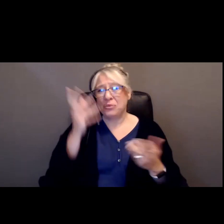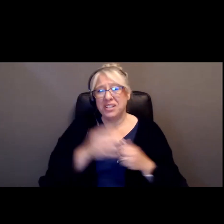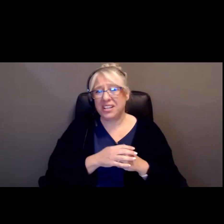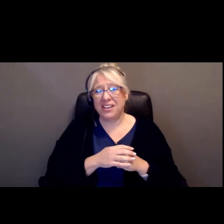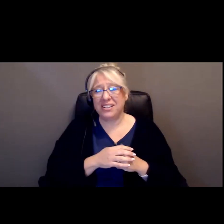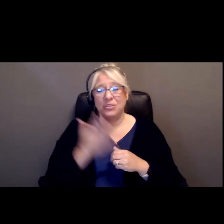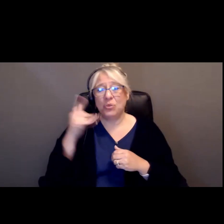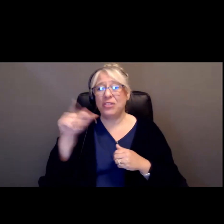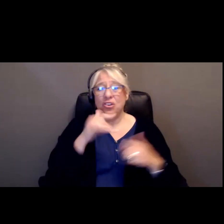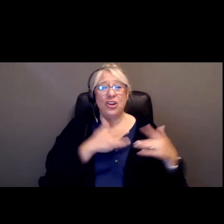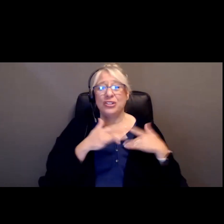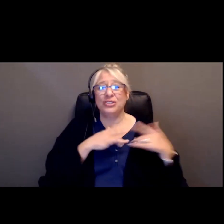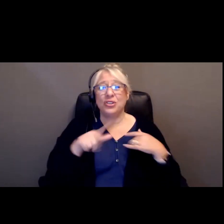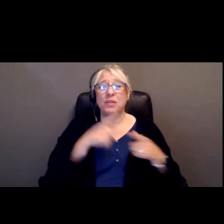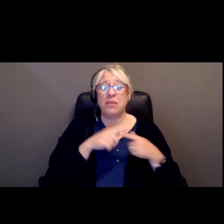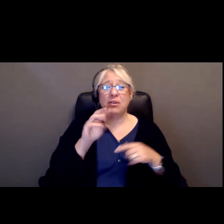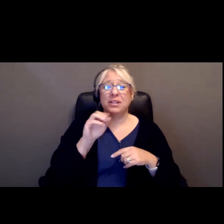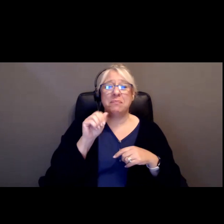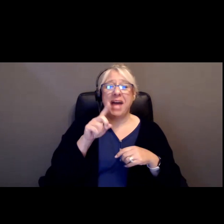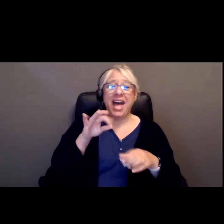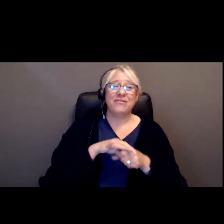concerned about the Mad vote. >> DR. JEN